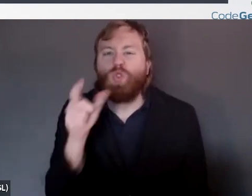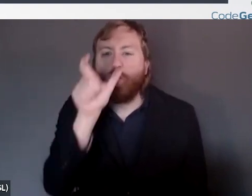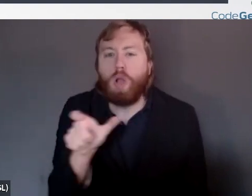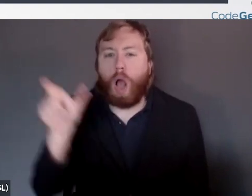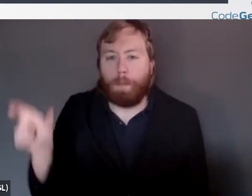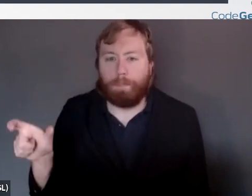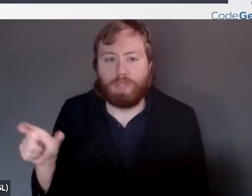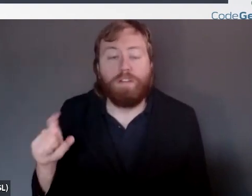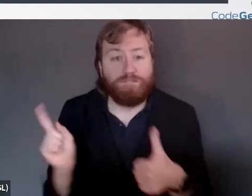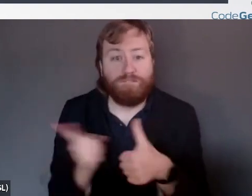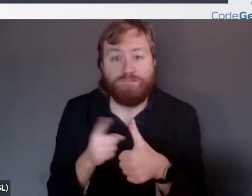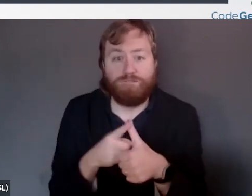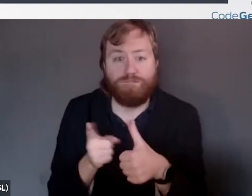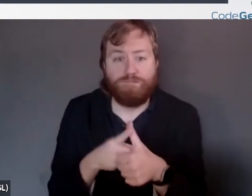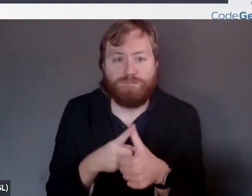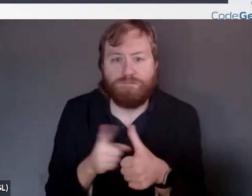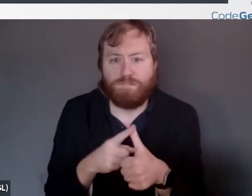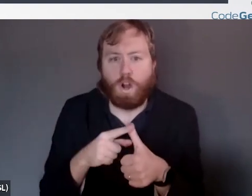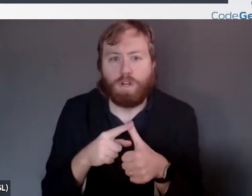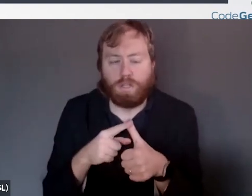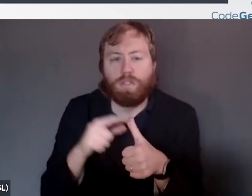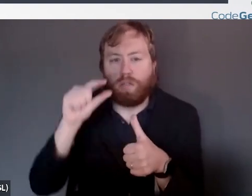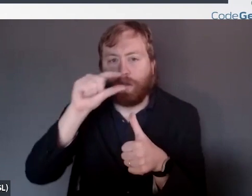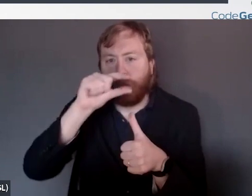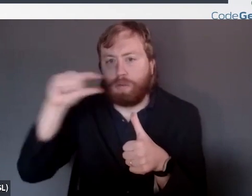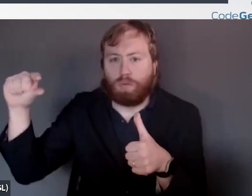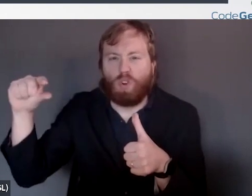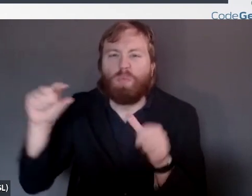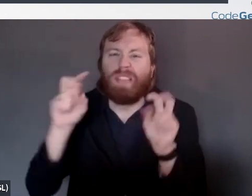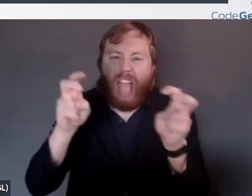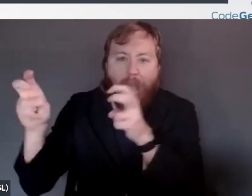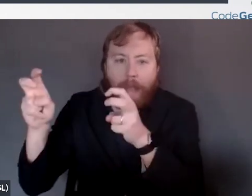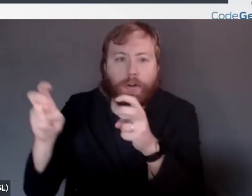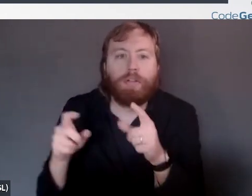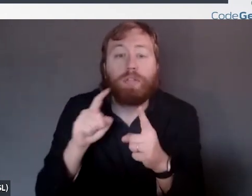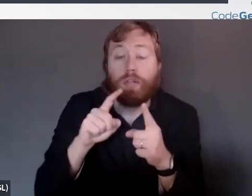and the first header in the first column of that row is stop location.